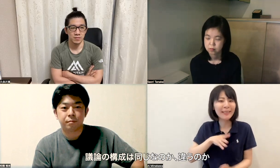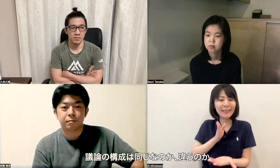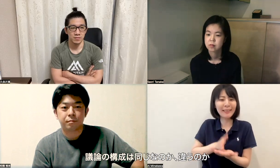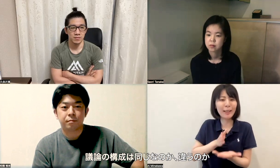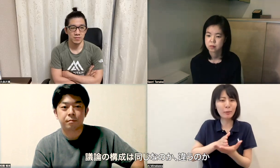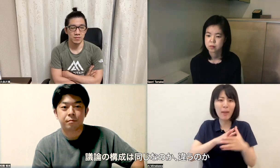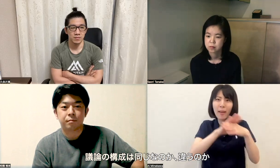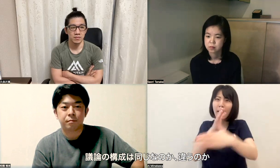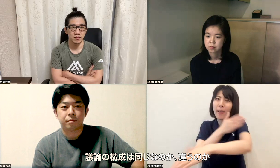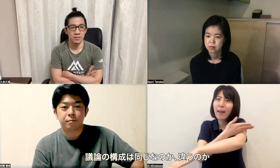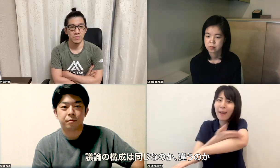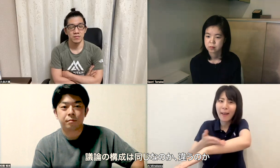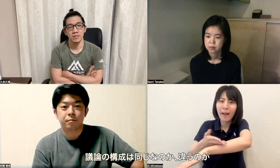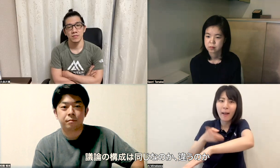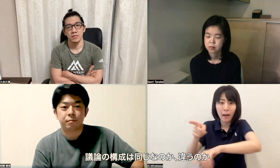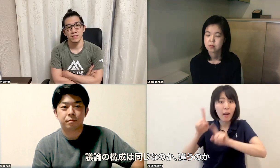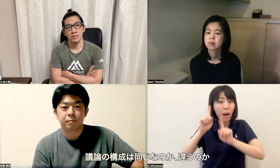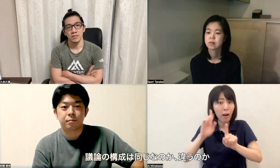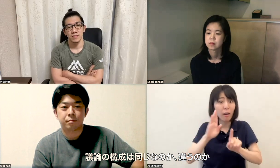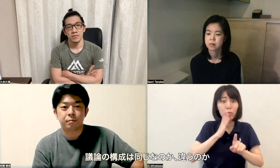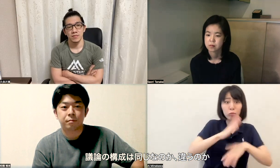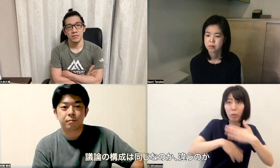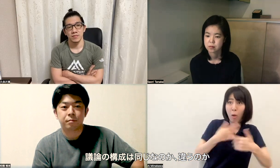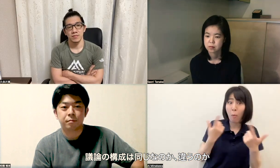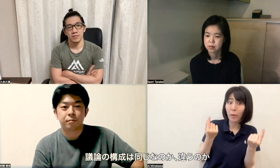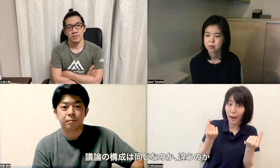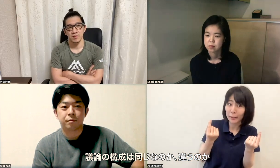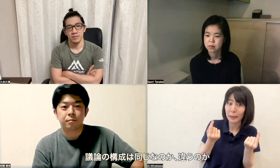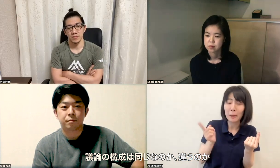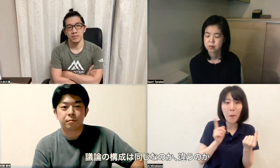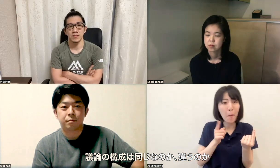We are discussing the structure of the argument in